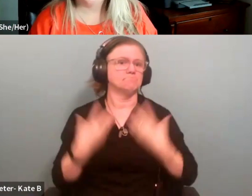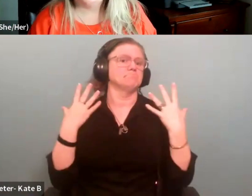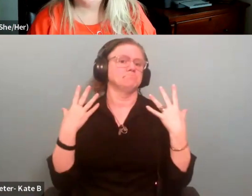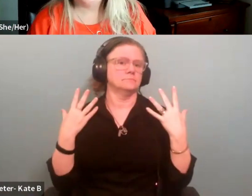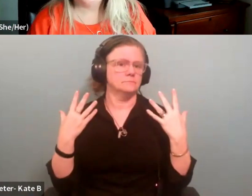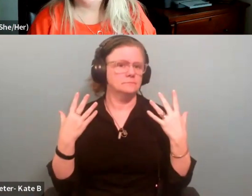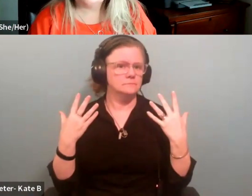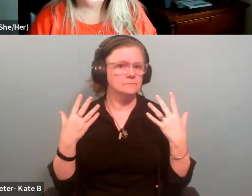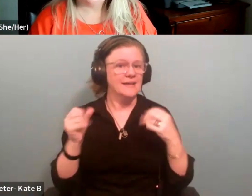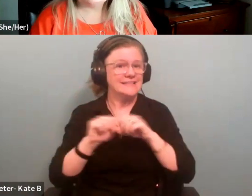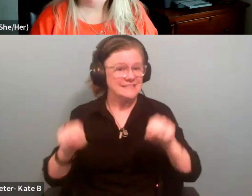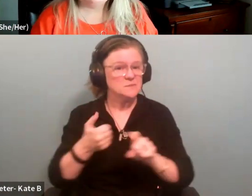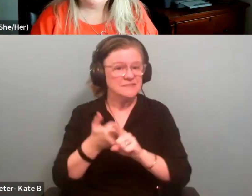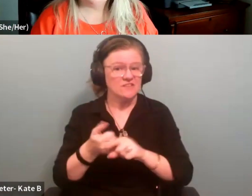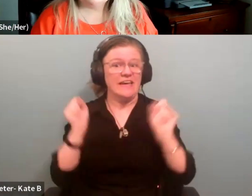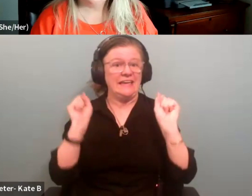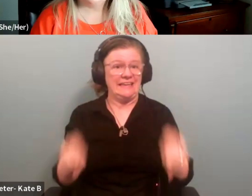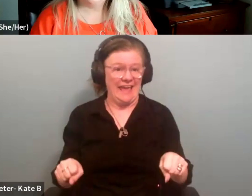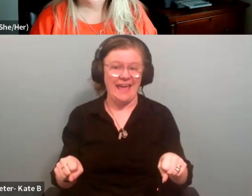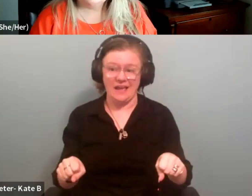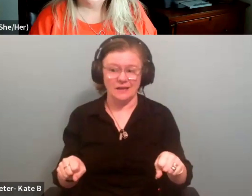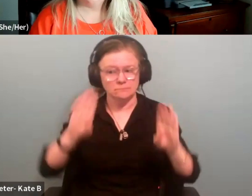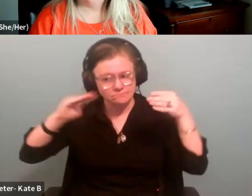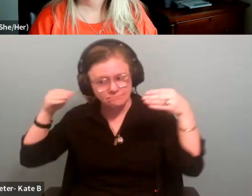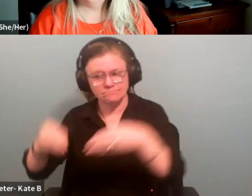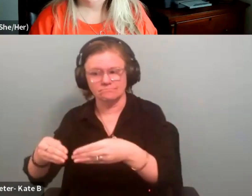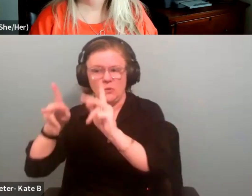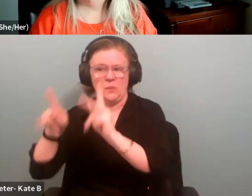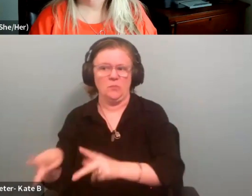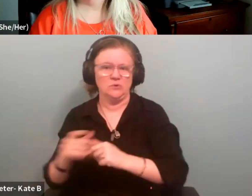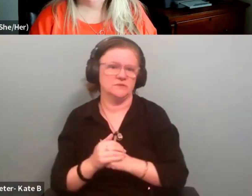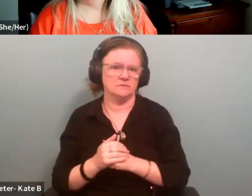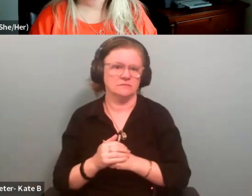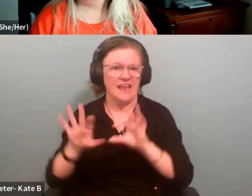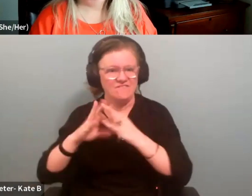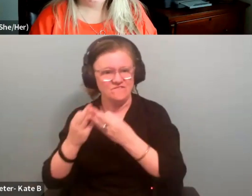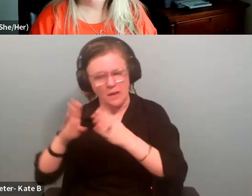systems and really be person centered, really center, the family really be driven by the